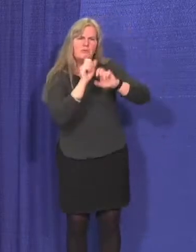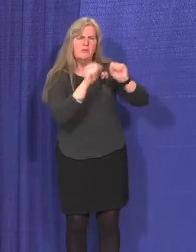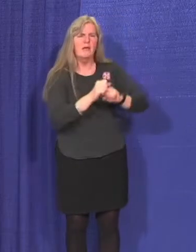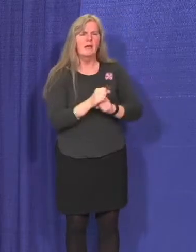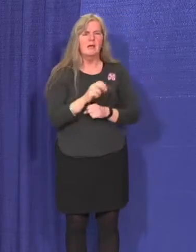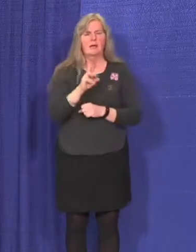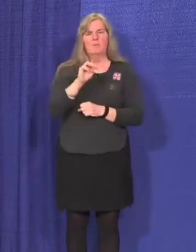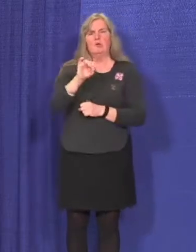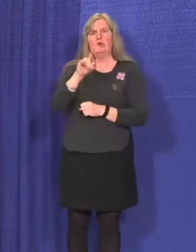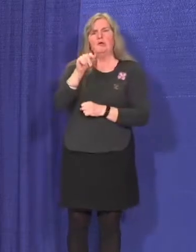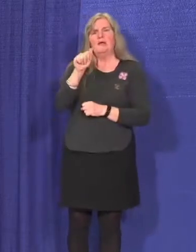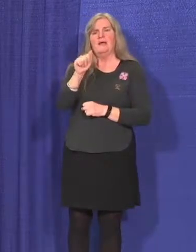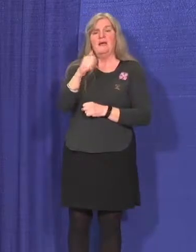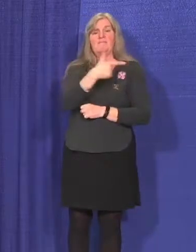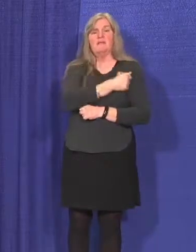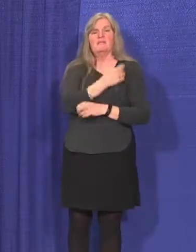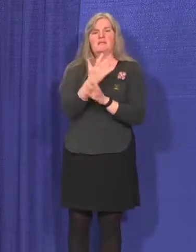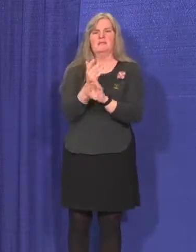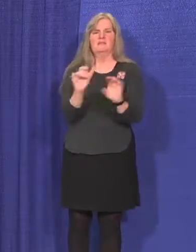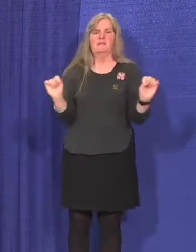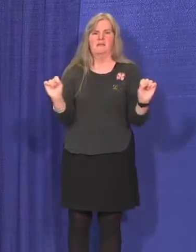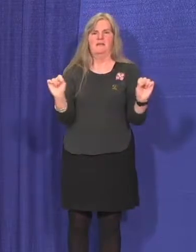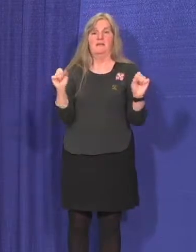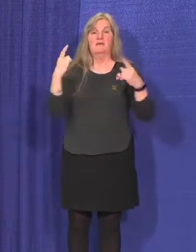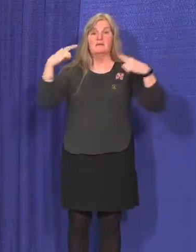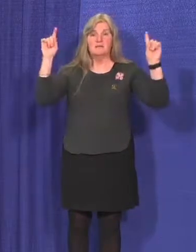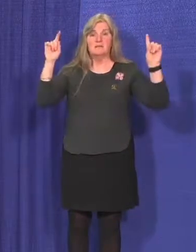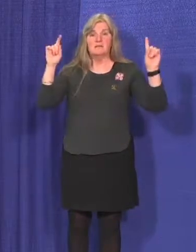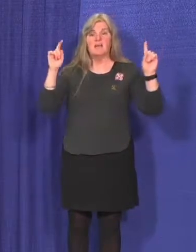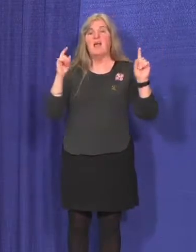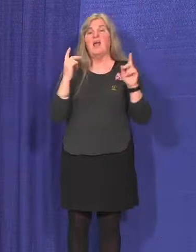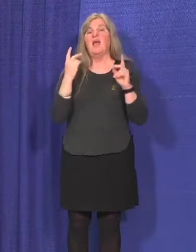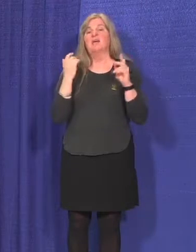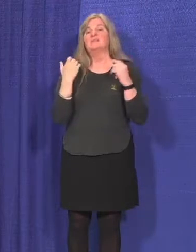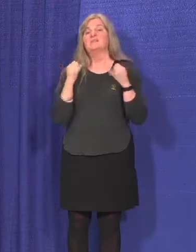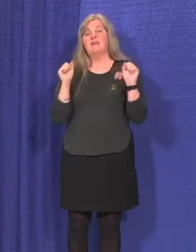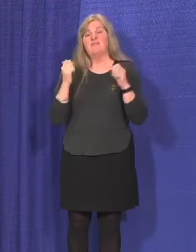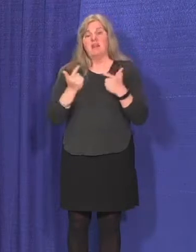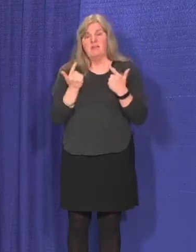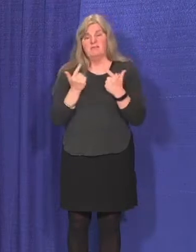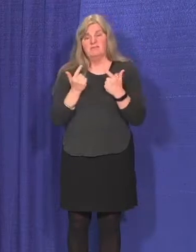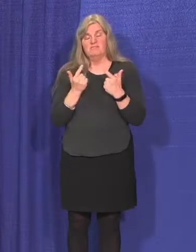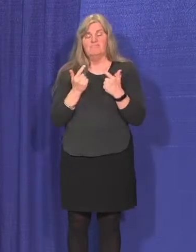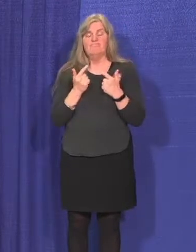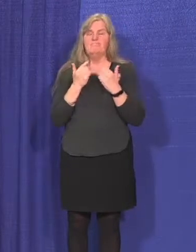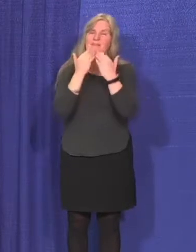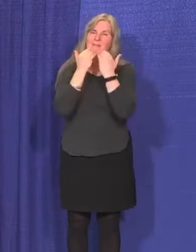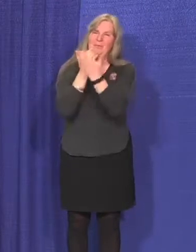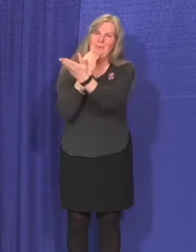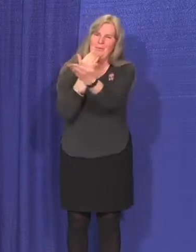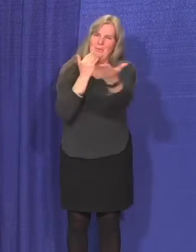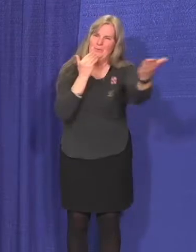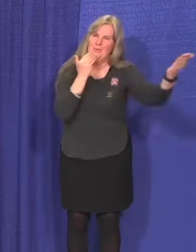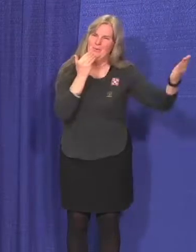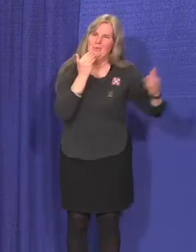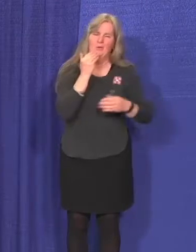restrictions. If you have vaccine questions -- bless you. Please look up information at